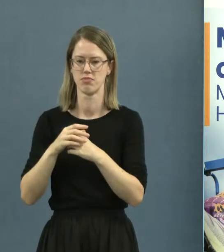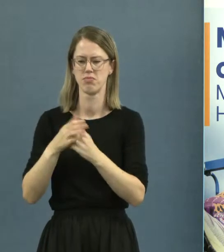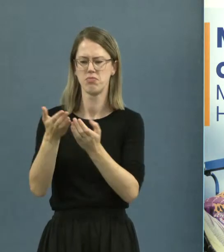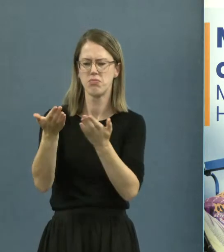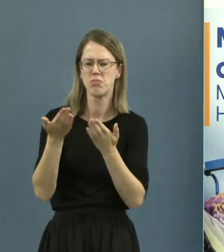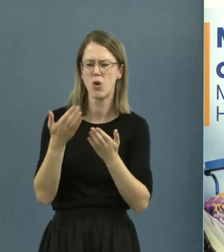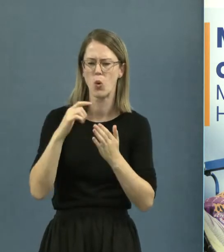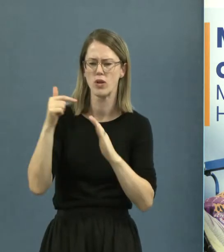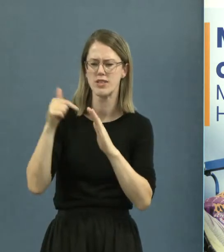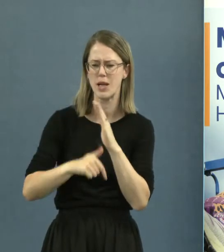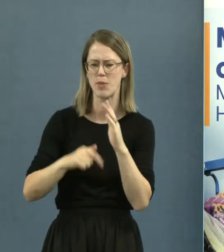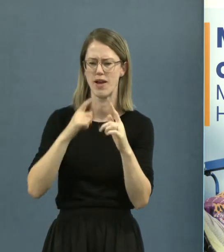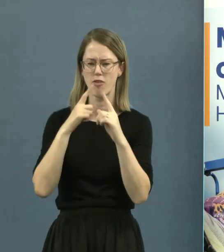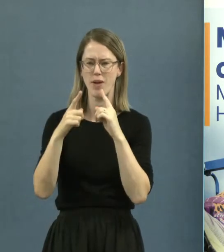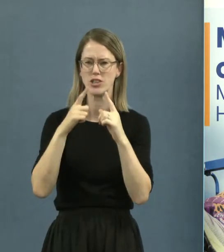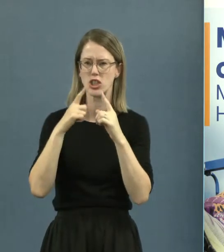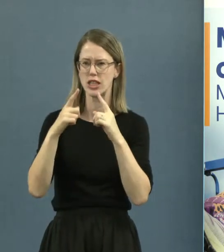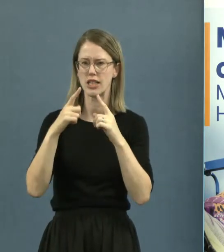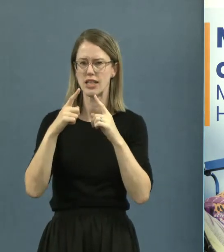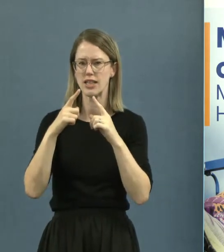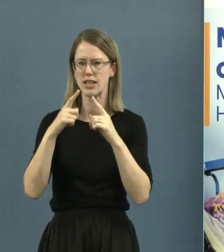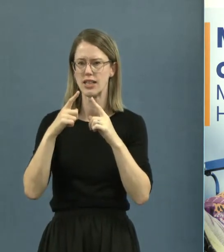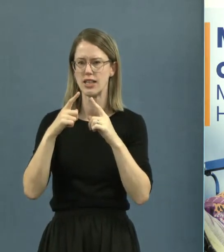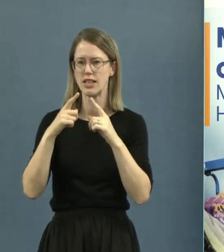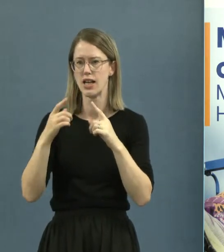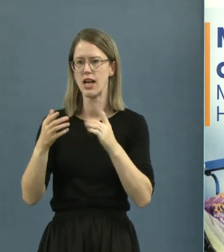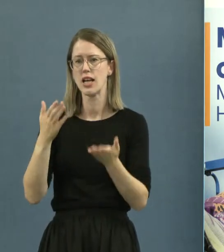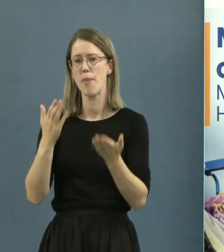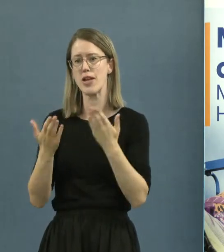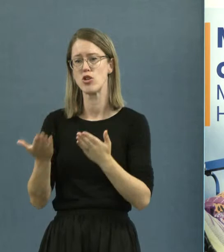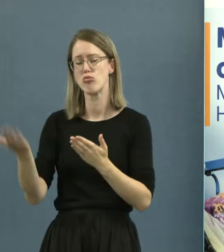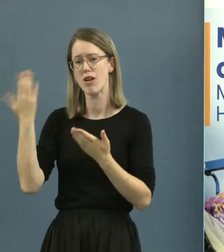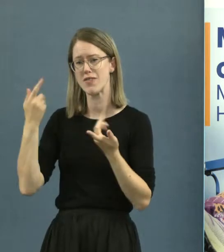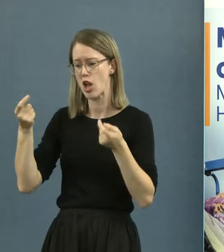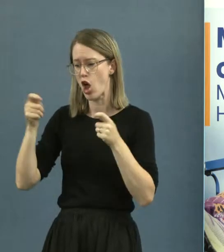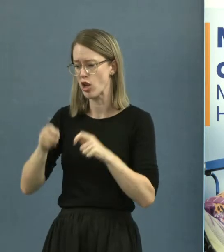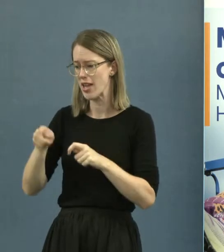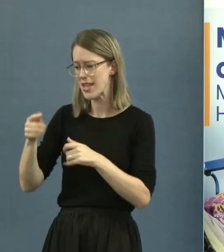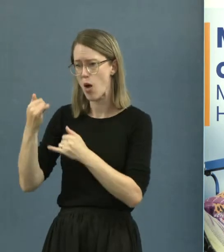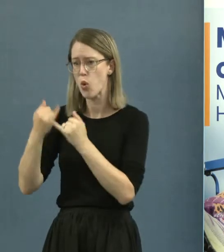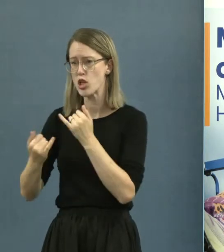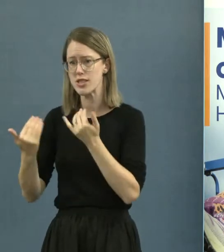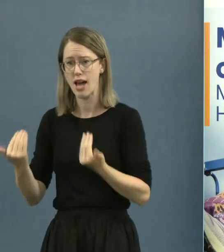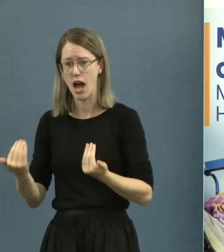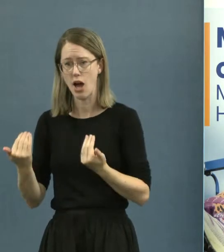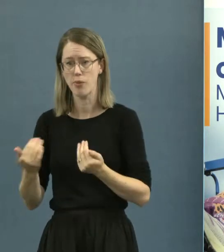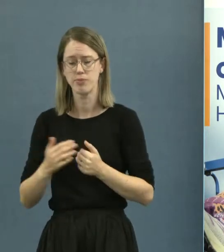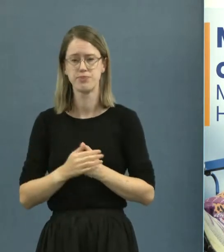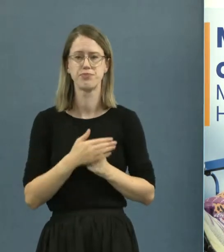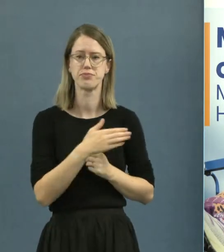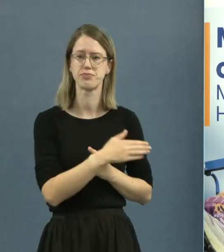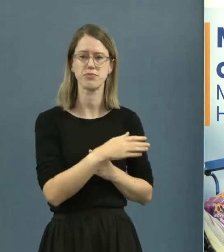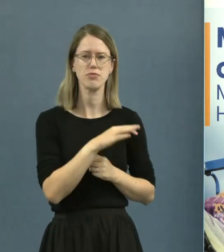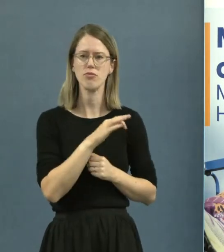of that at the moment and how it compares to the previous lockdowns and things like that? Don't have any information